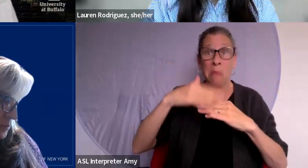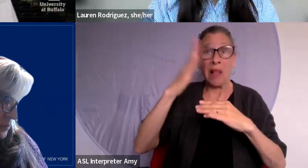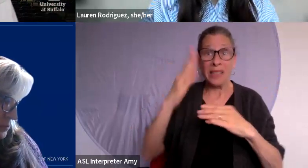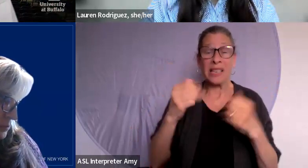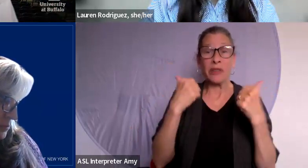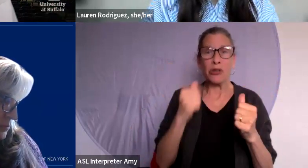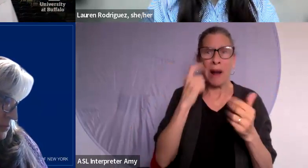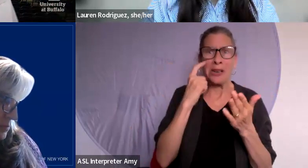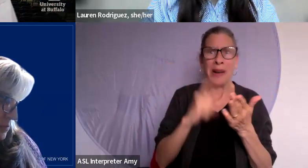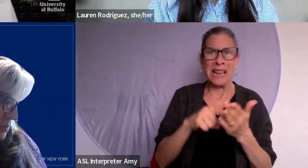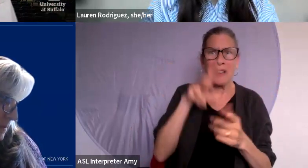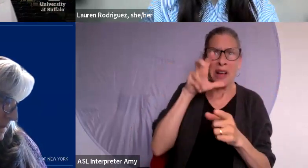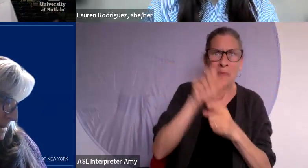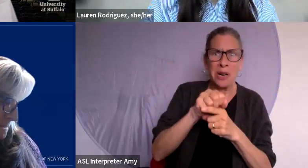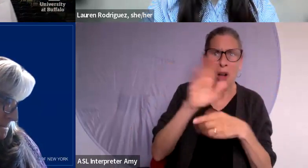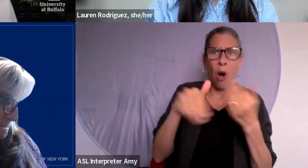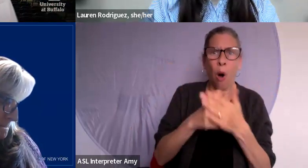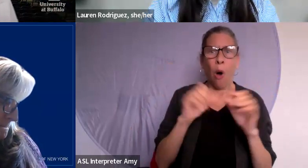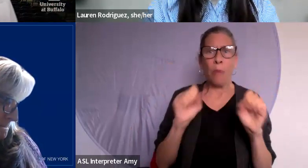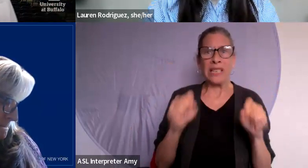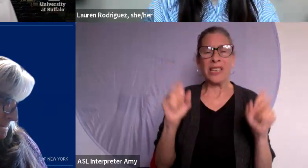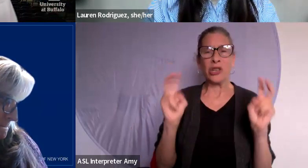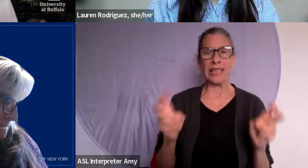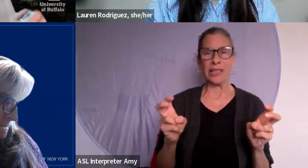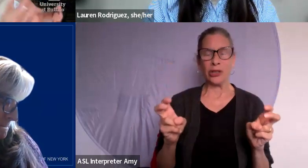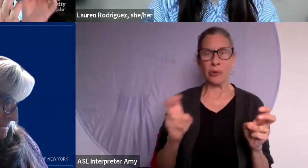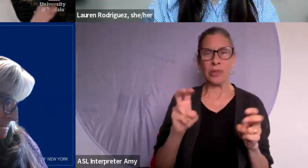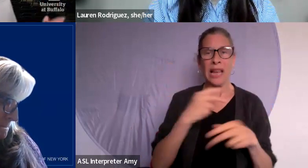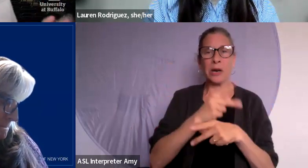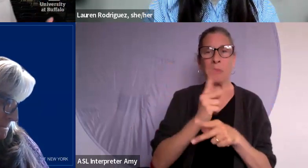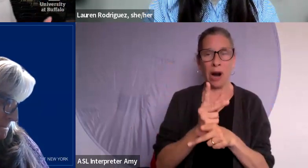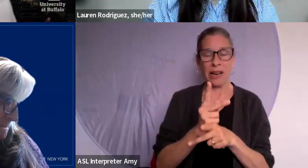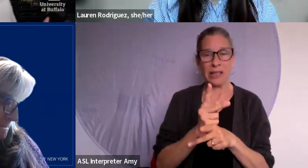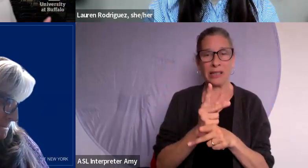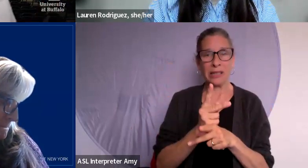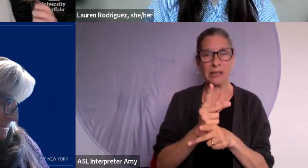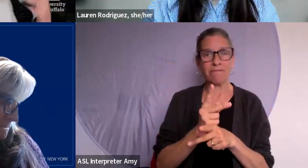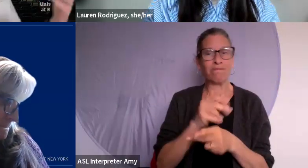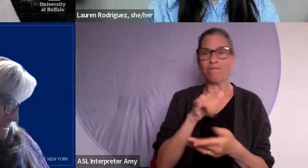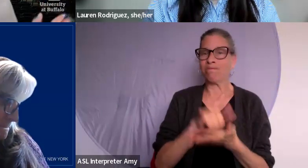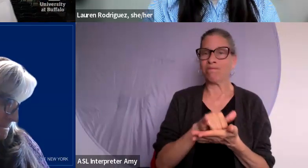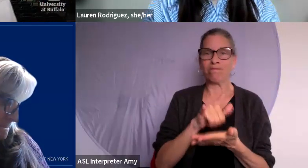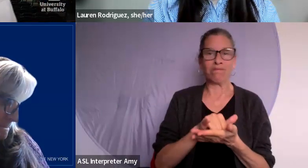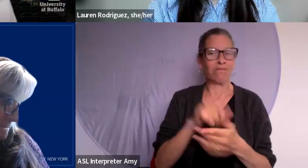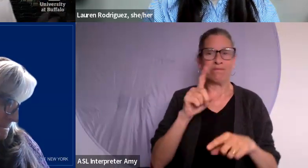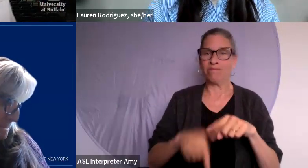identify all potential issues within our given product, and it's just is not something that we are, you know, we're